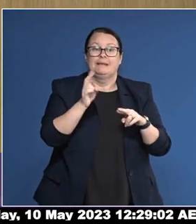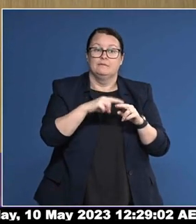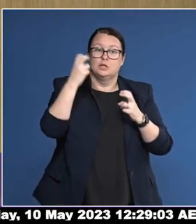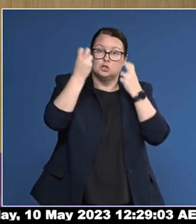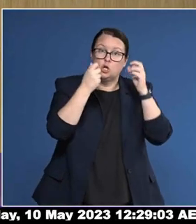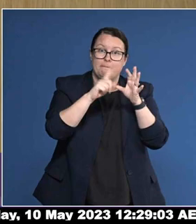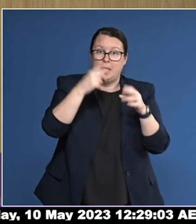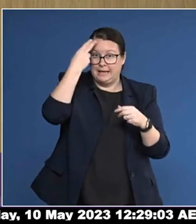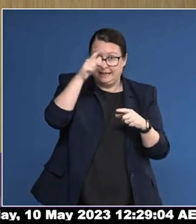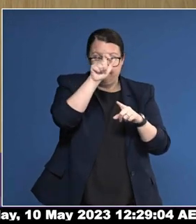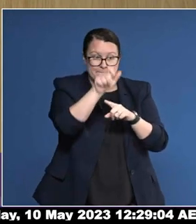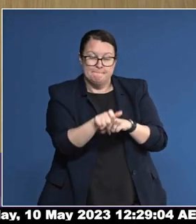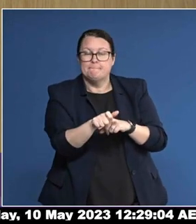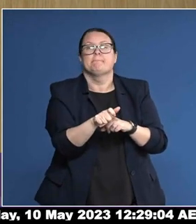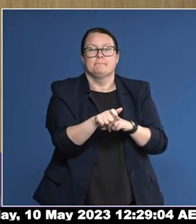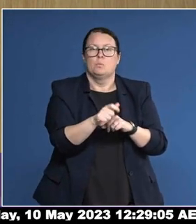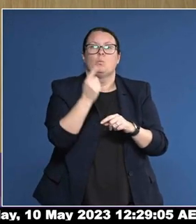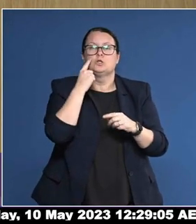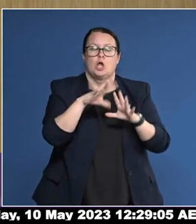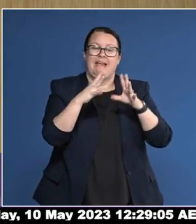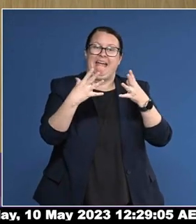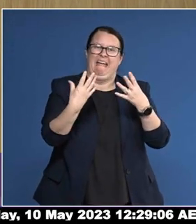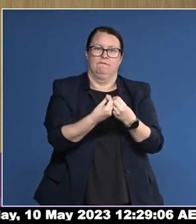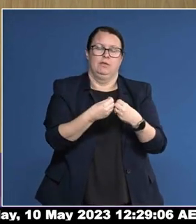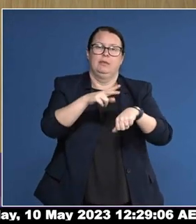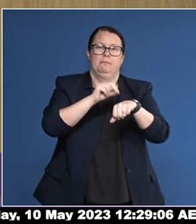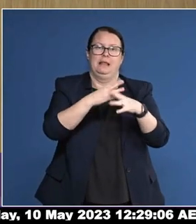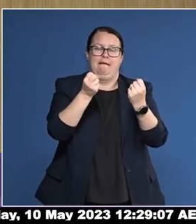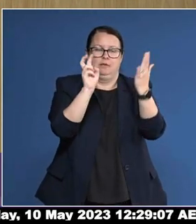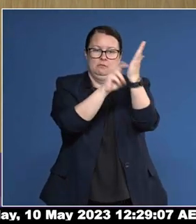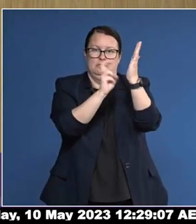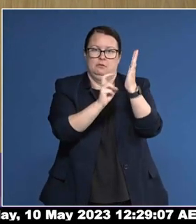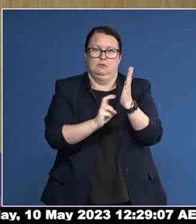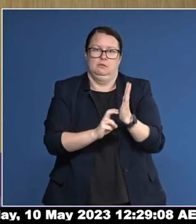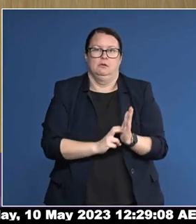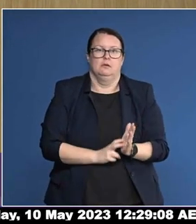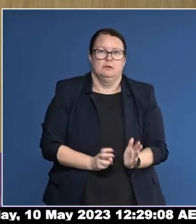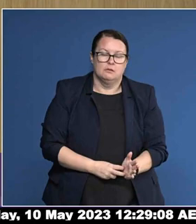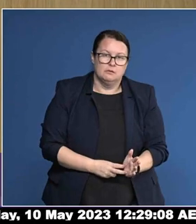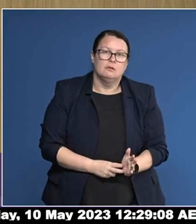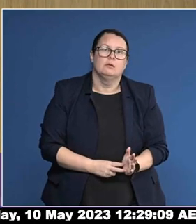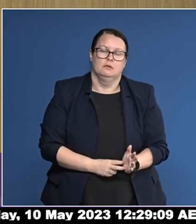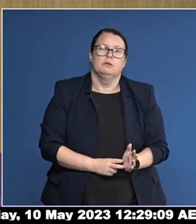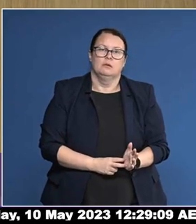list of all the occurrences that that person appears in and there's a short title in the